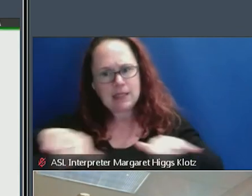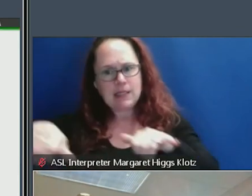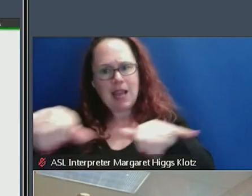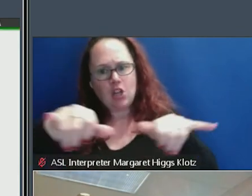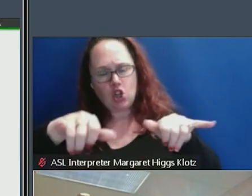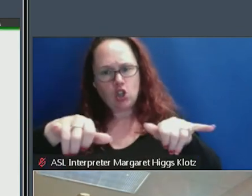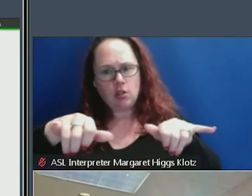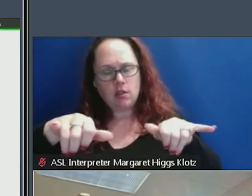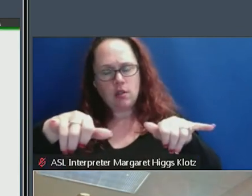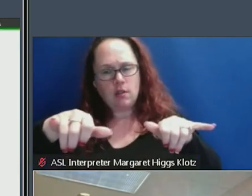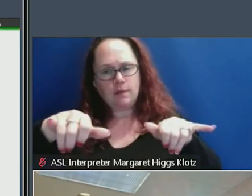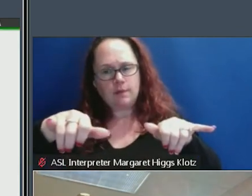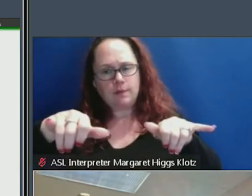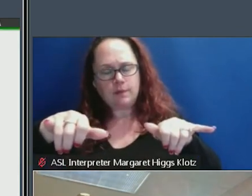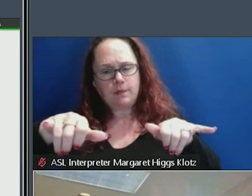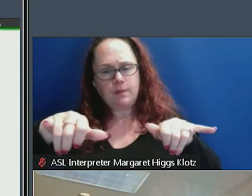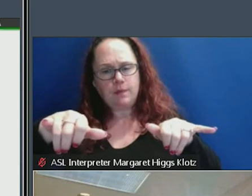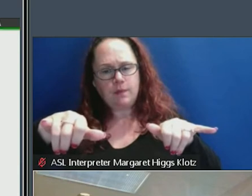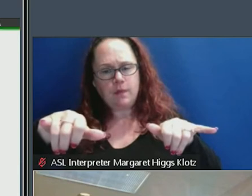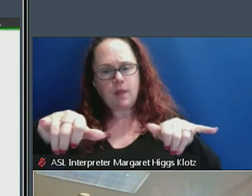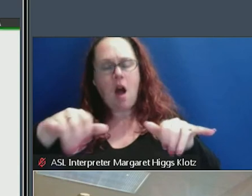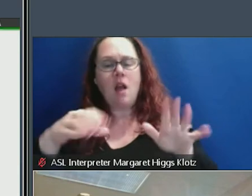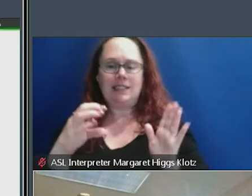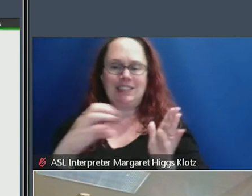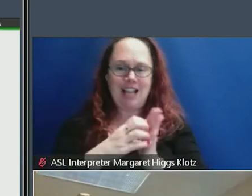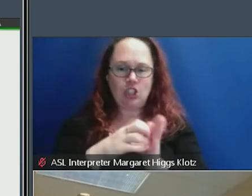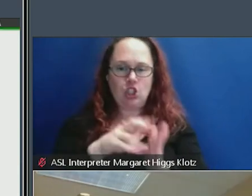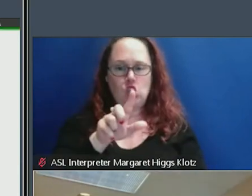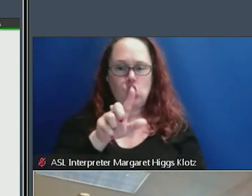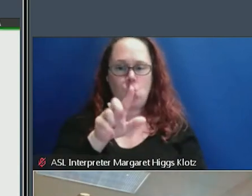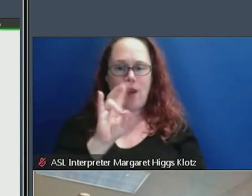set and refer to sections 27 dash two 90 through two through